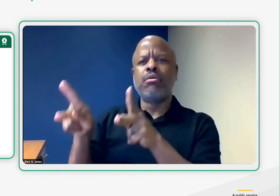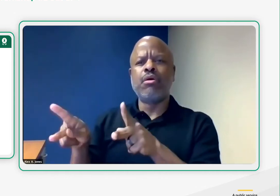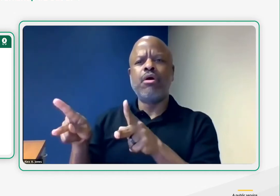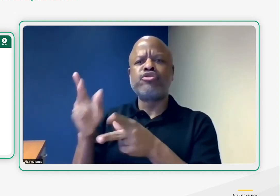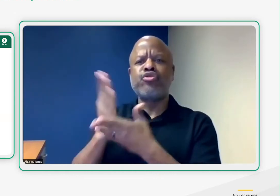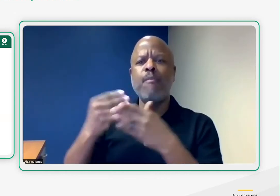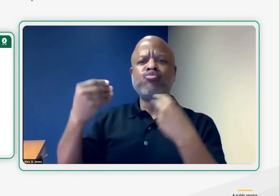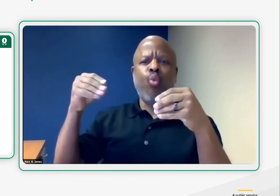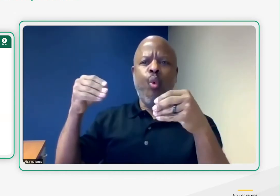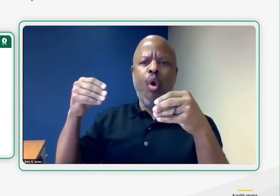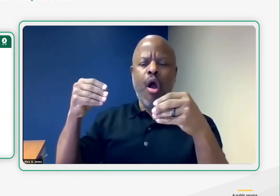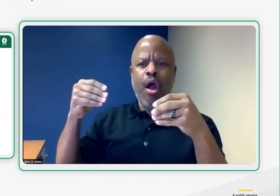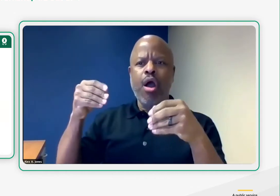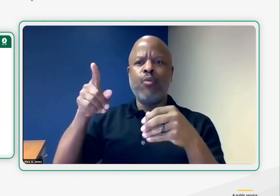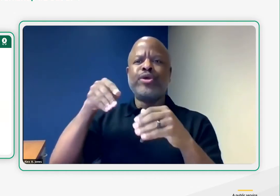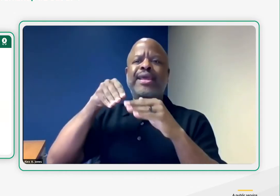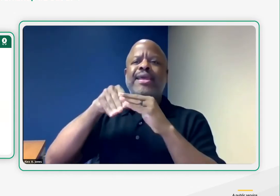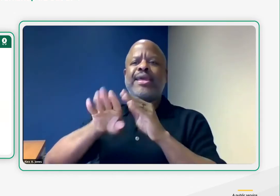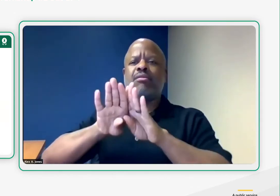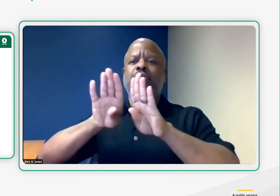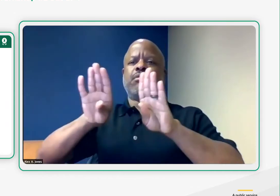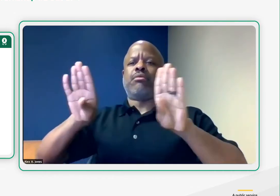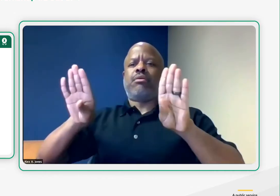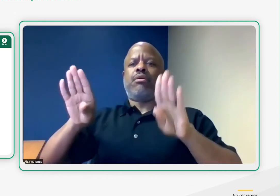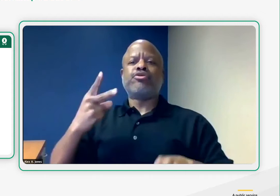So, you can apply that to a store when you enter in.